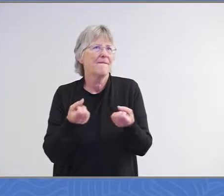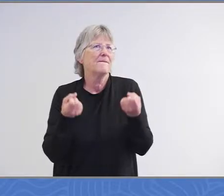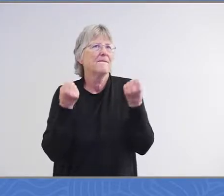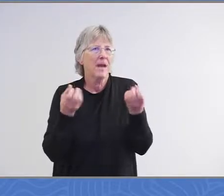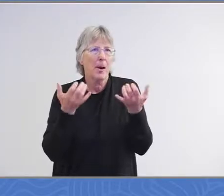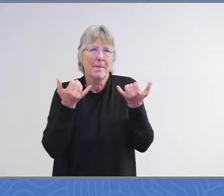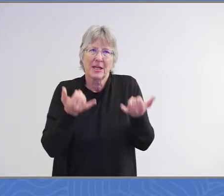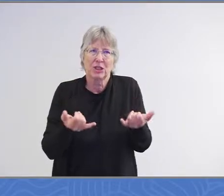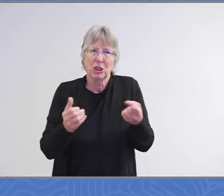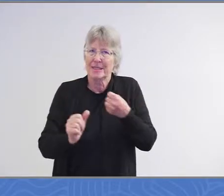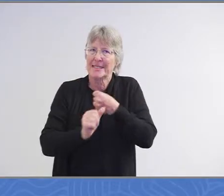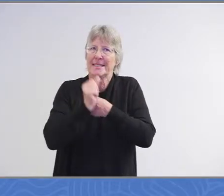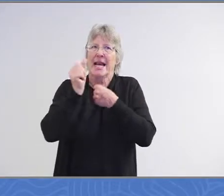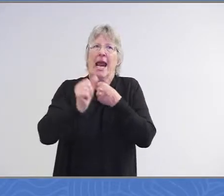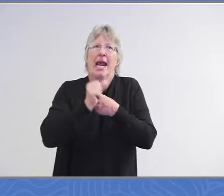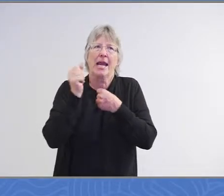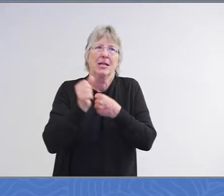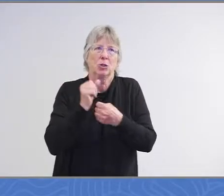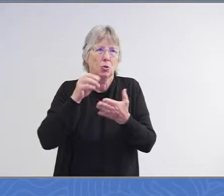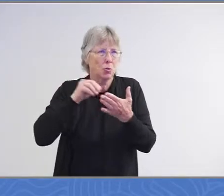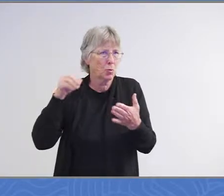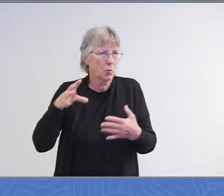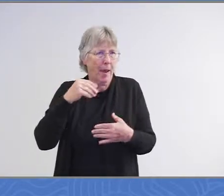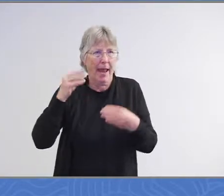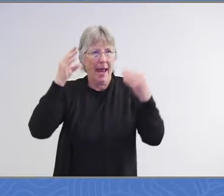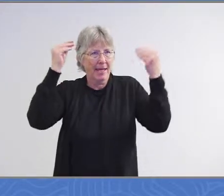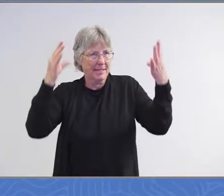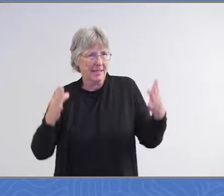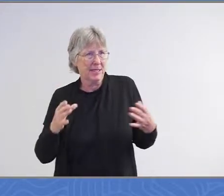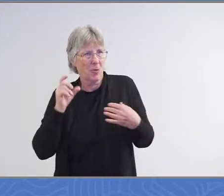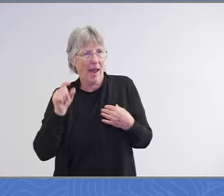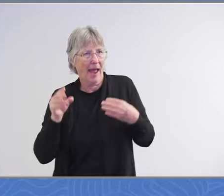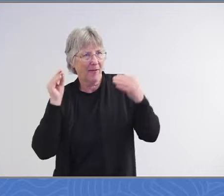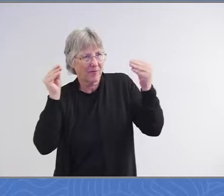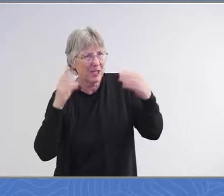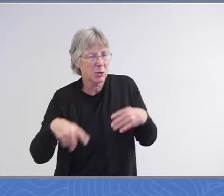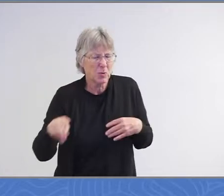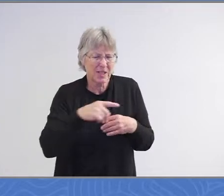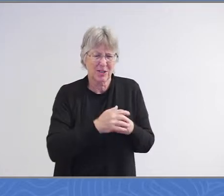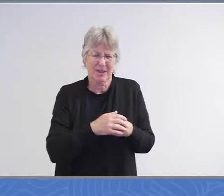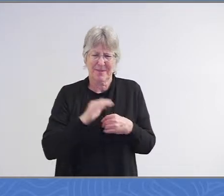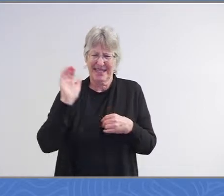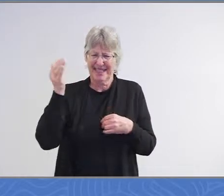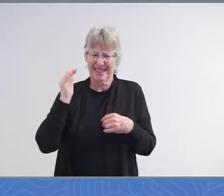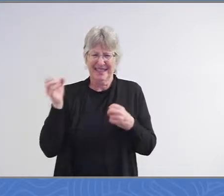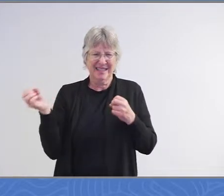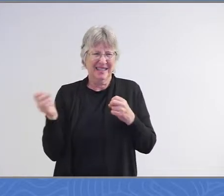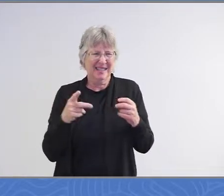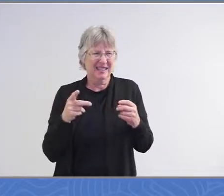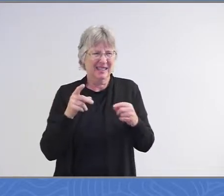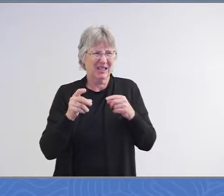to both students and the teachers that have to teach them. But it seems like they are going back really quickly